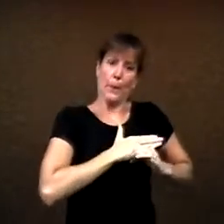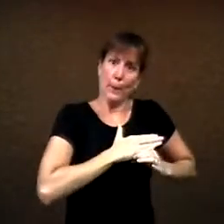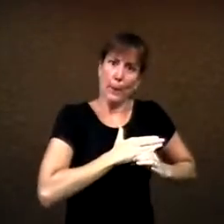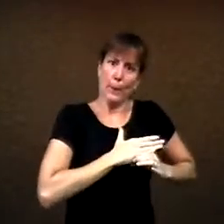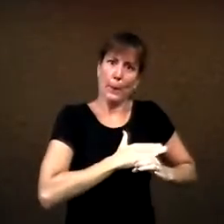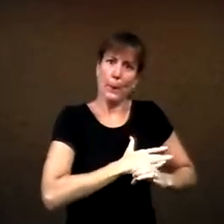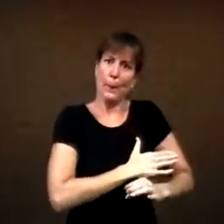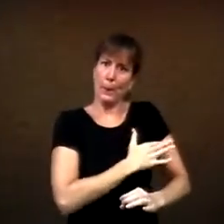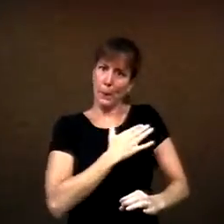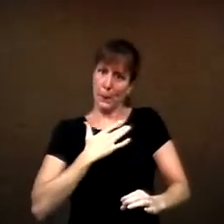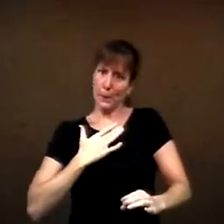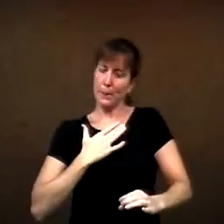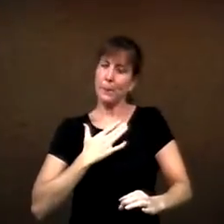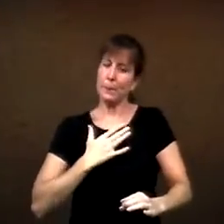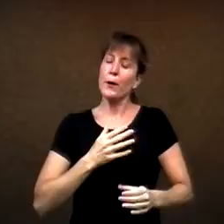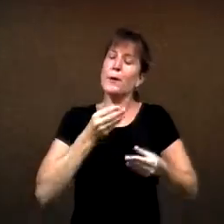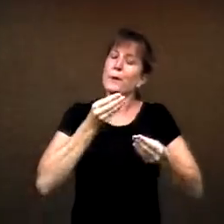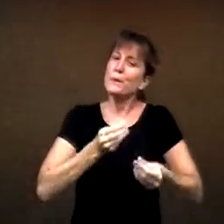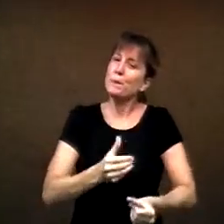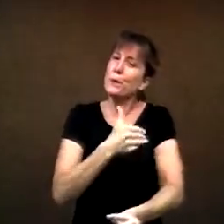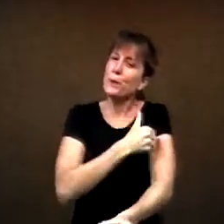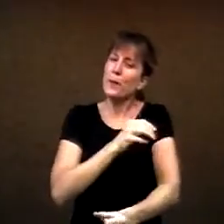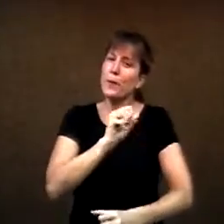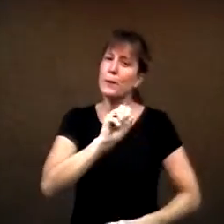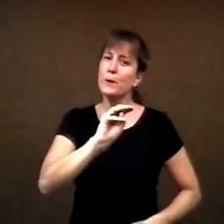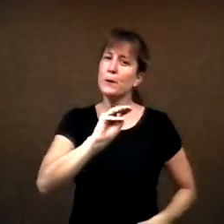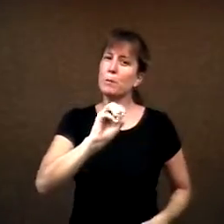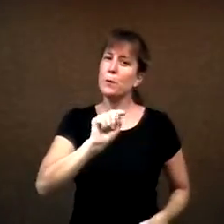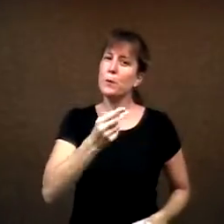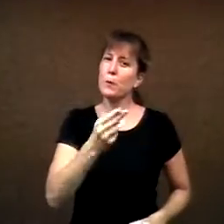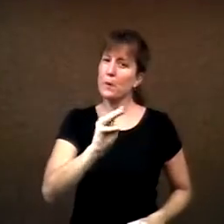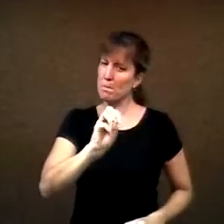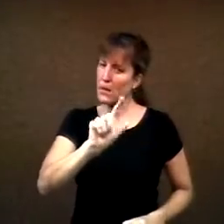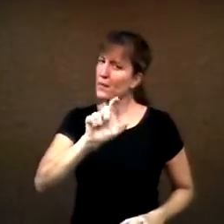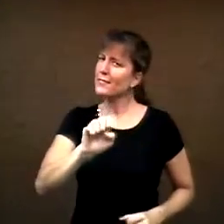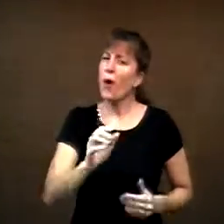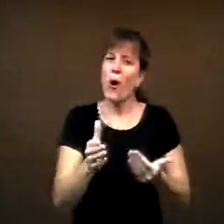a couple of things that are sort of similar, or in common, with cardiac cells. First of all, the smooth